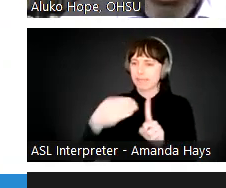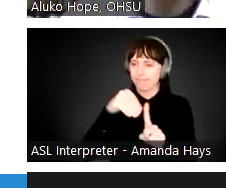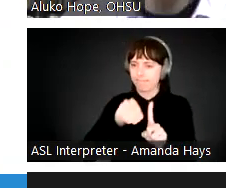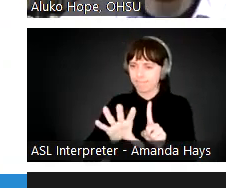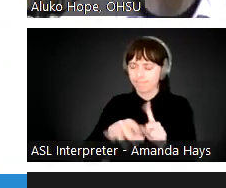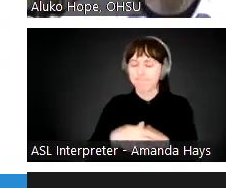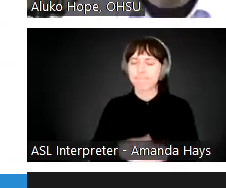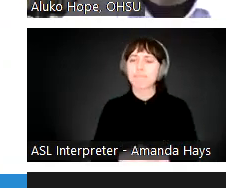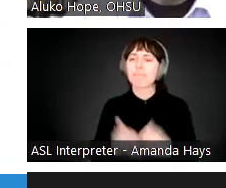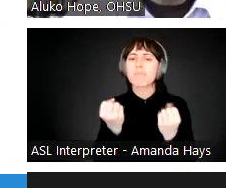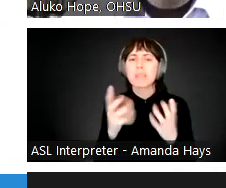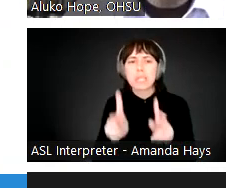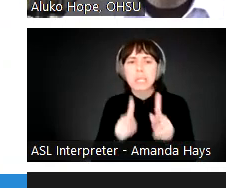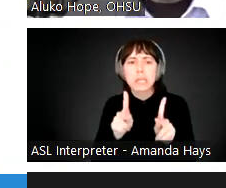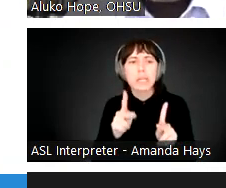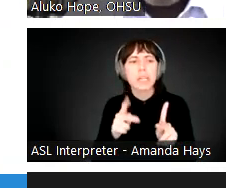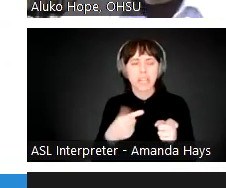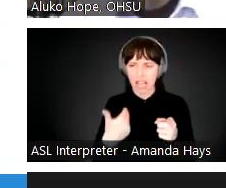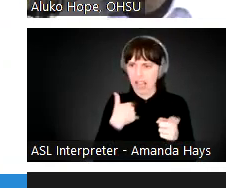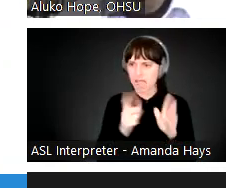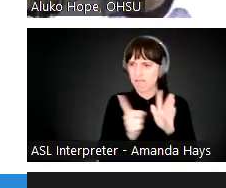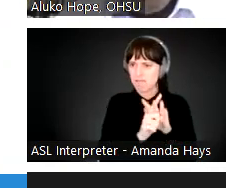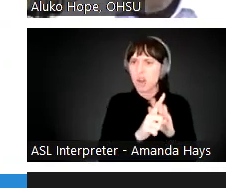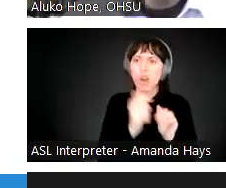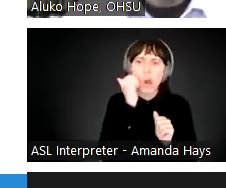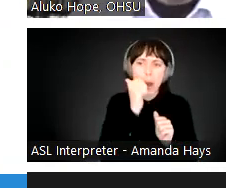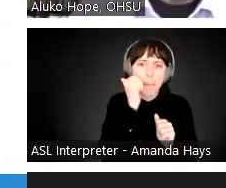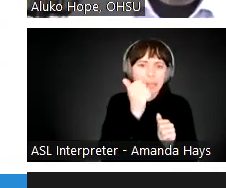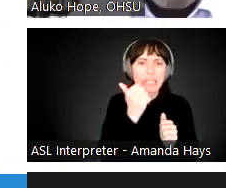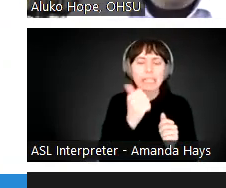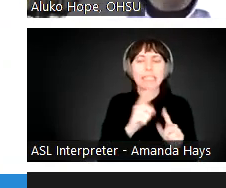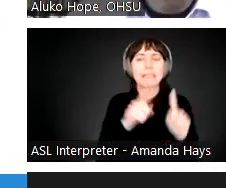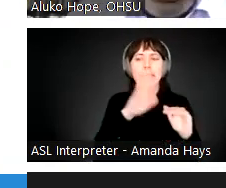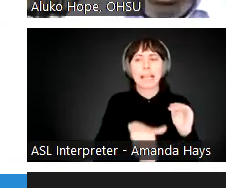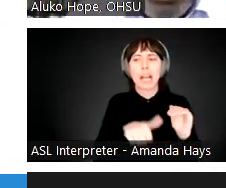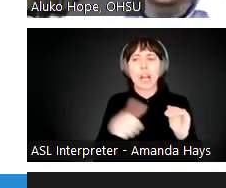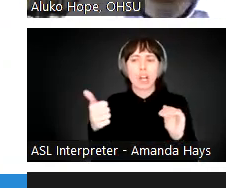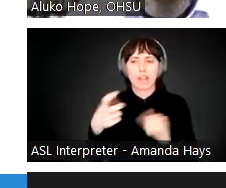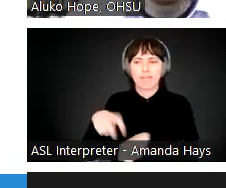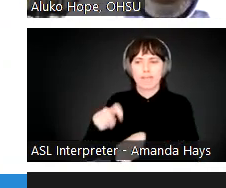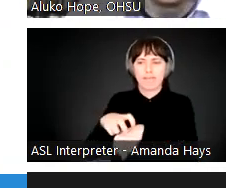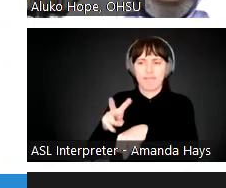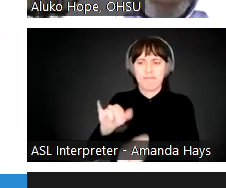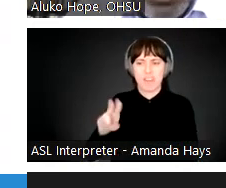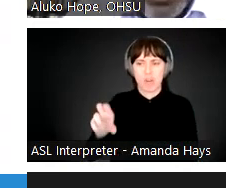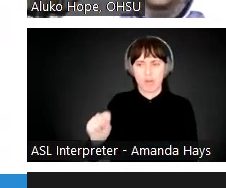even for other, compared to other viruses: whether it's a chronic cough, whether it's neuromuscular weakness- because